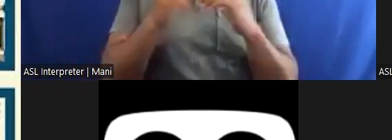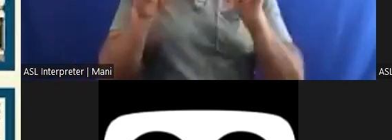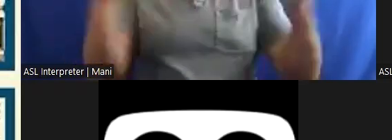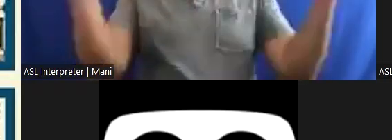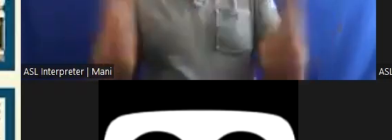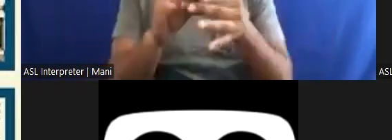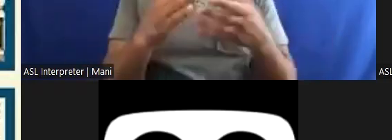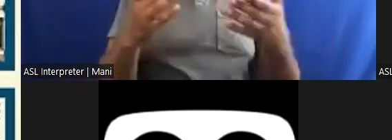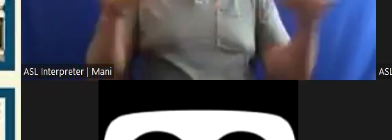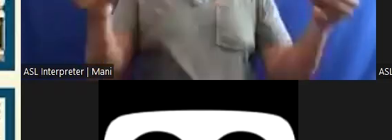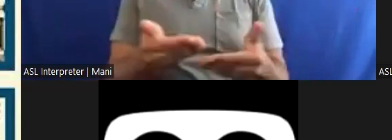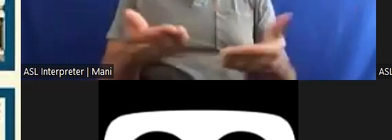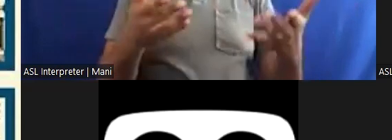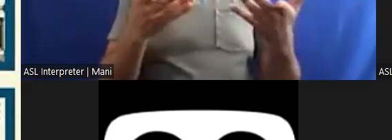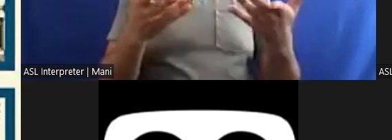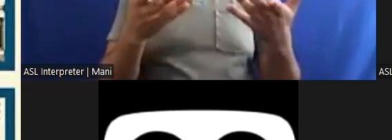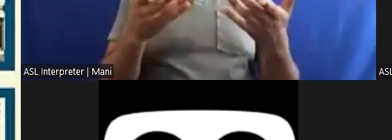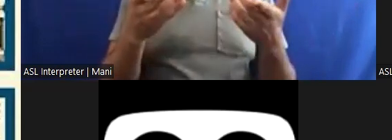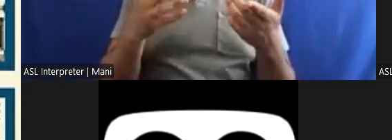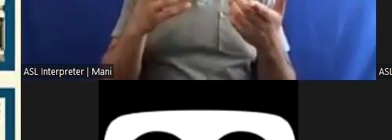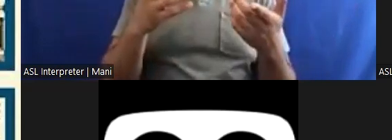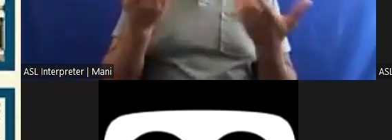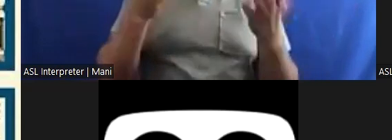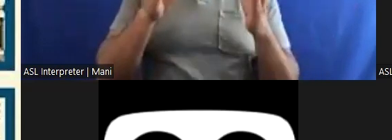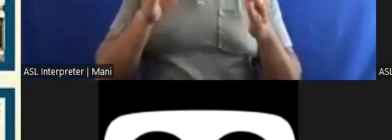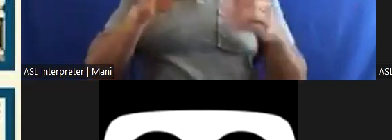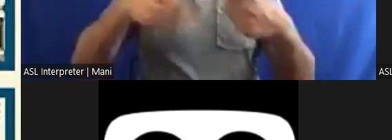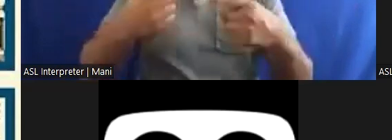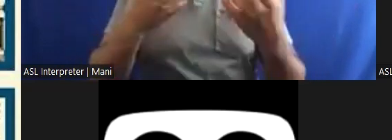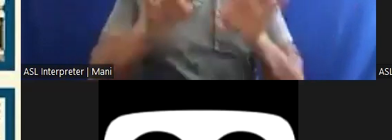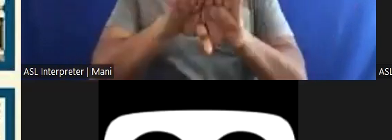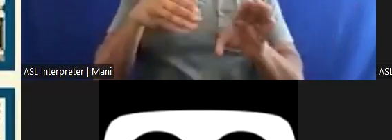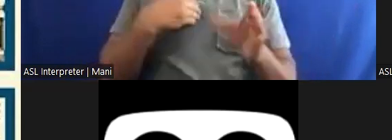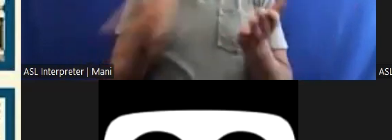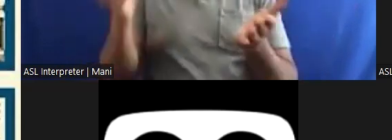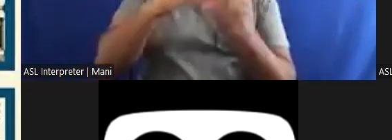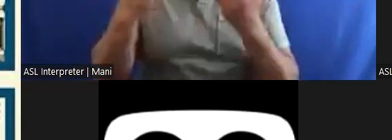So again, in closing, thank you all so very much